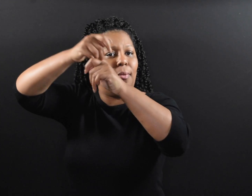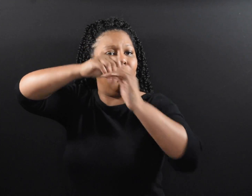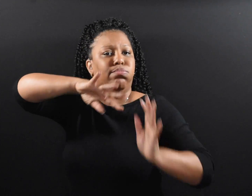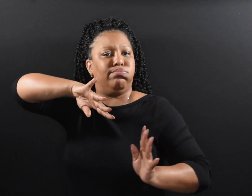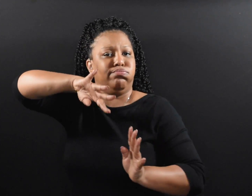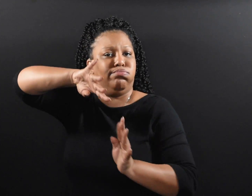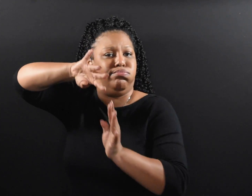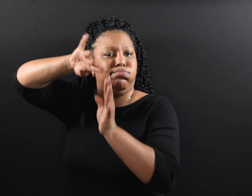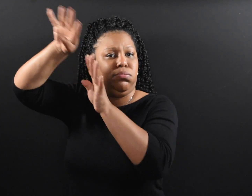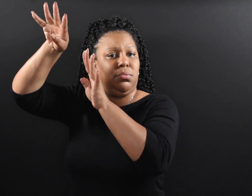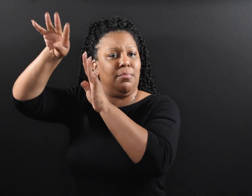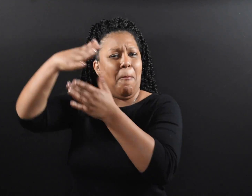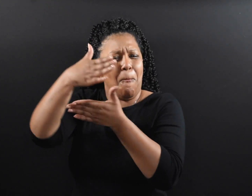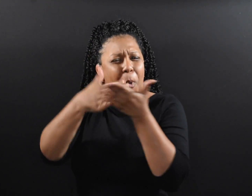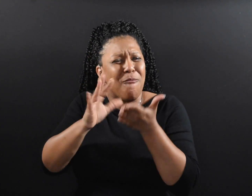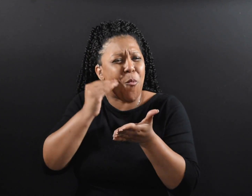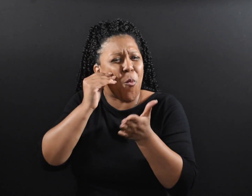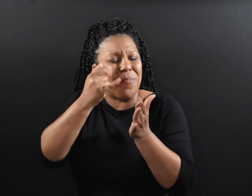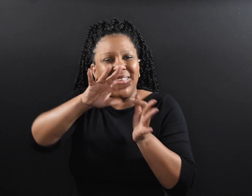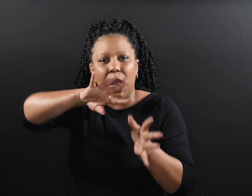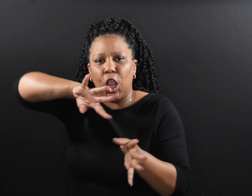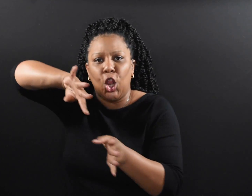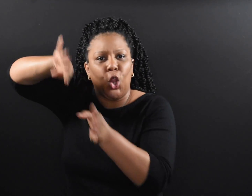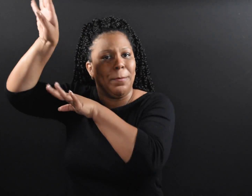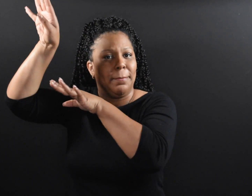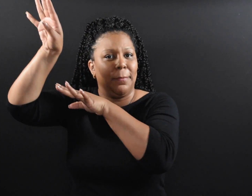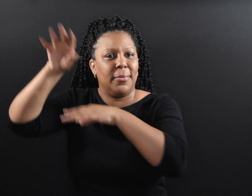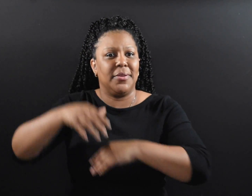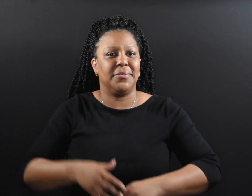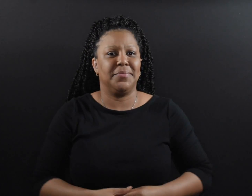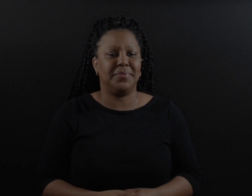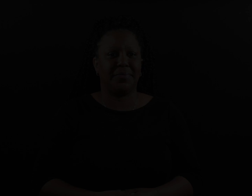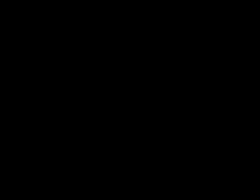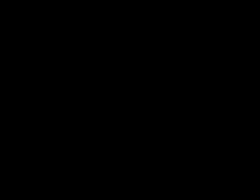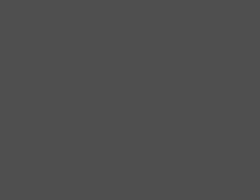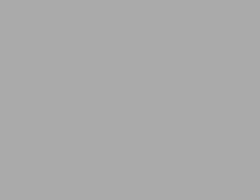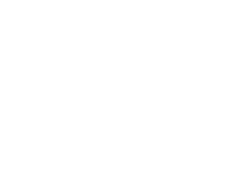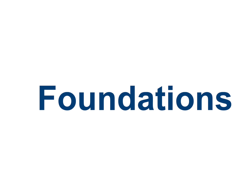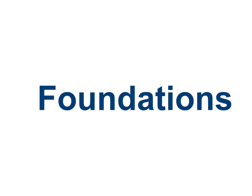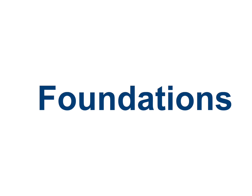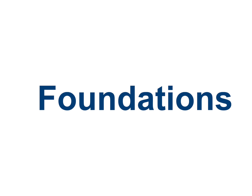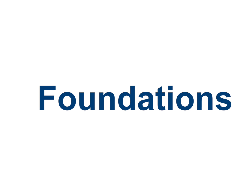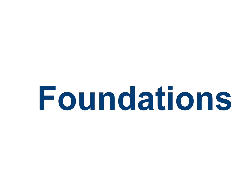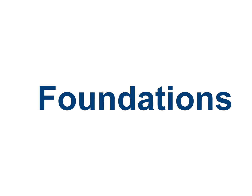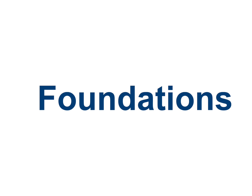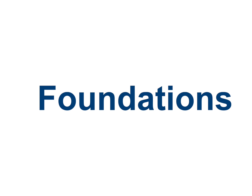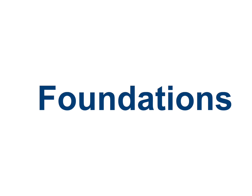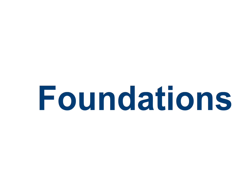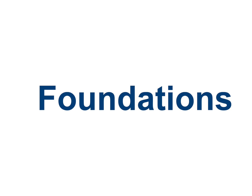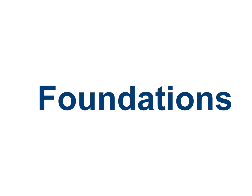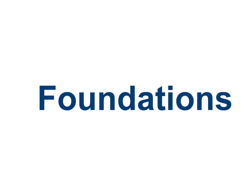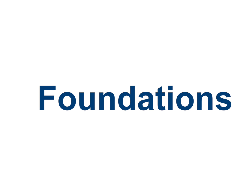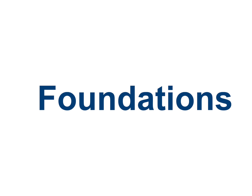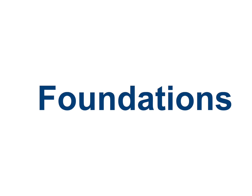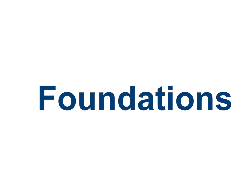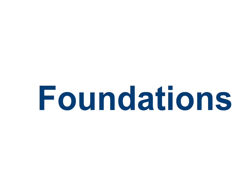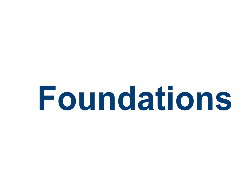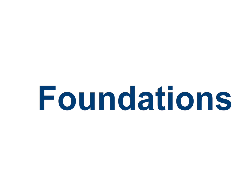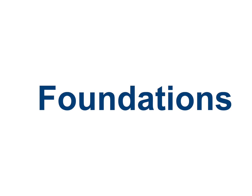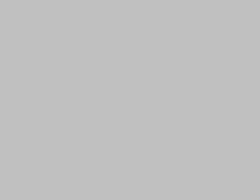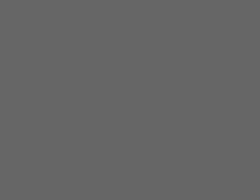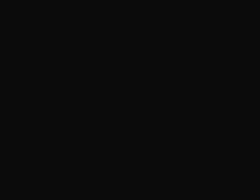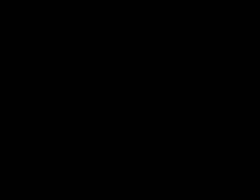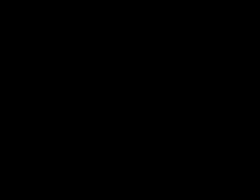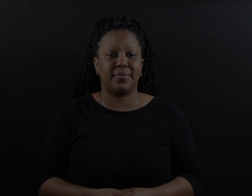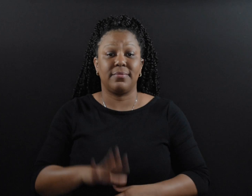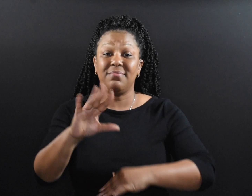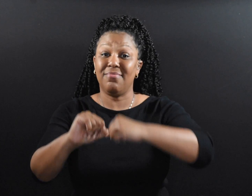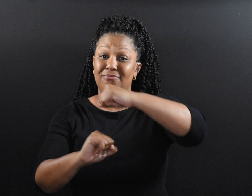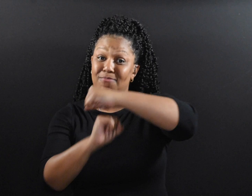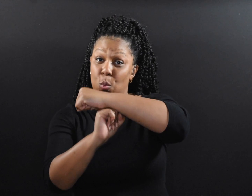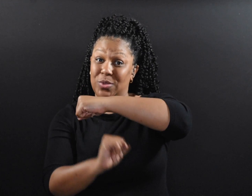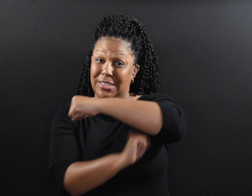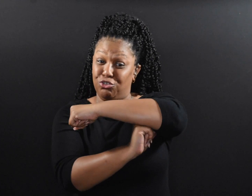air enters the lower part of the house. Foundations